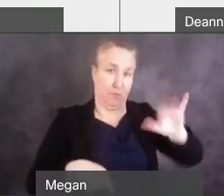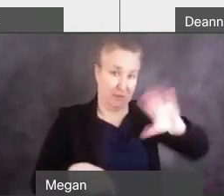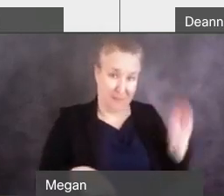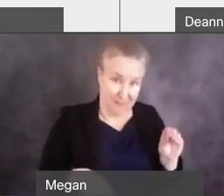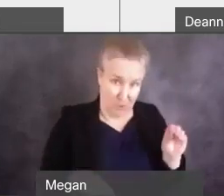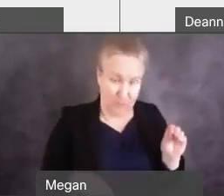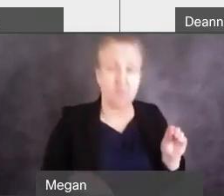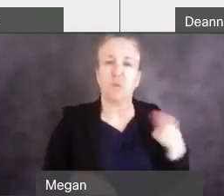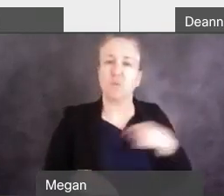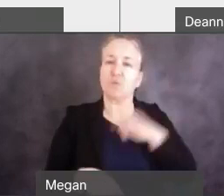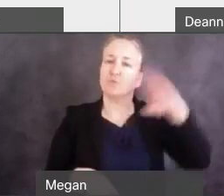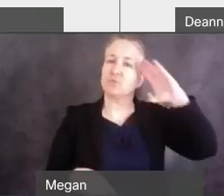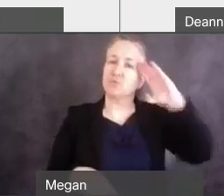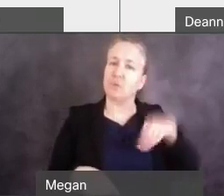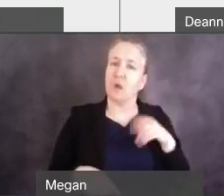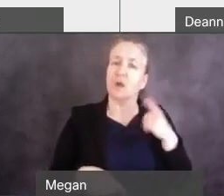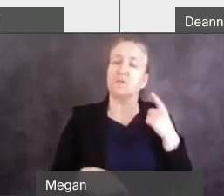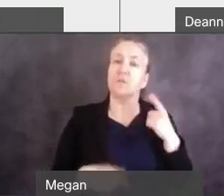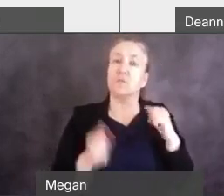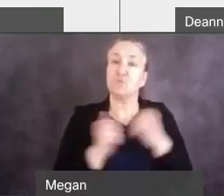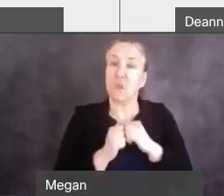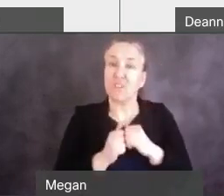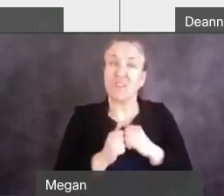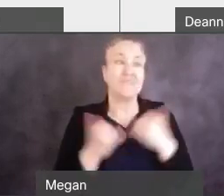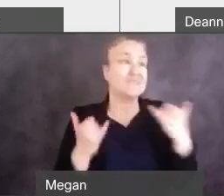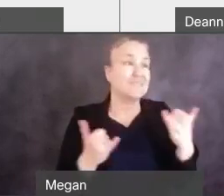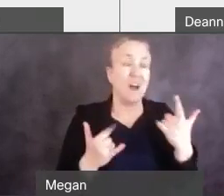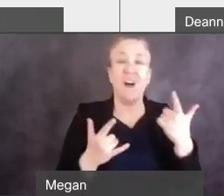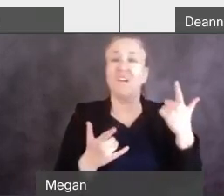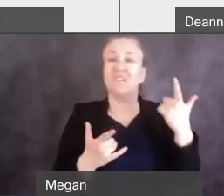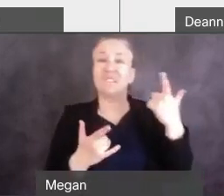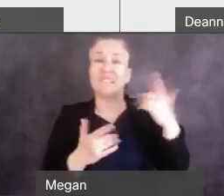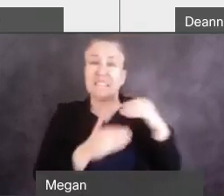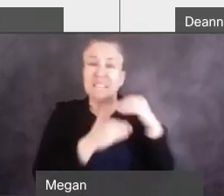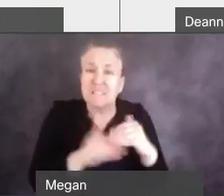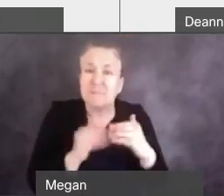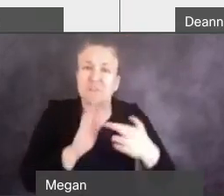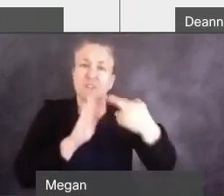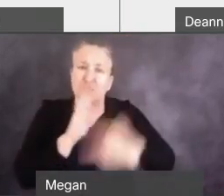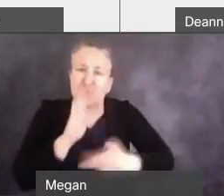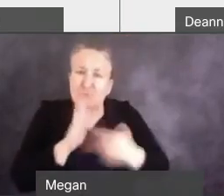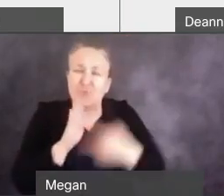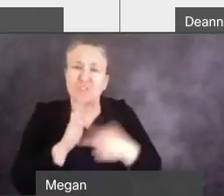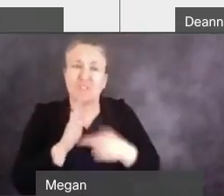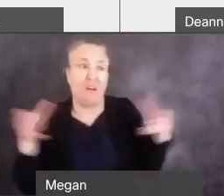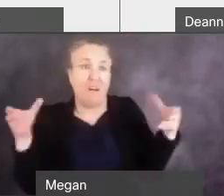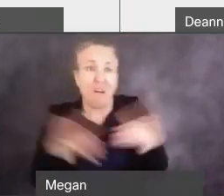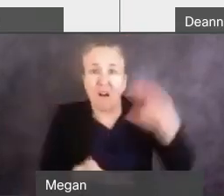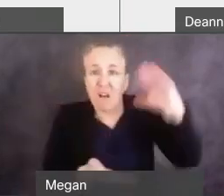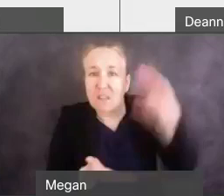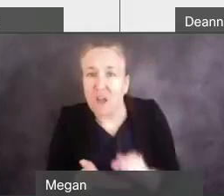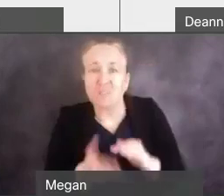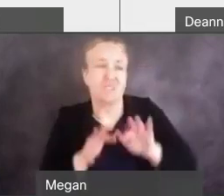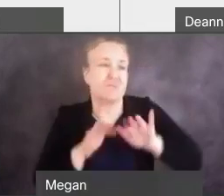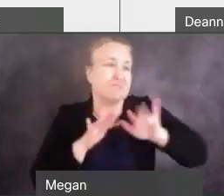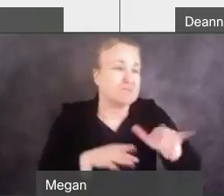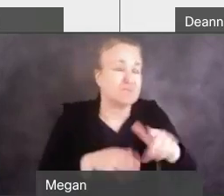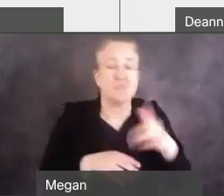We know with the limitations and mitigation efforts in 2020 on traveling and business